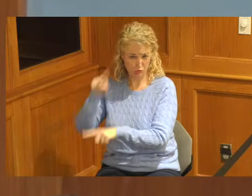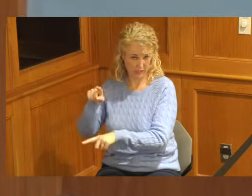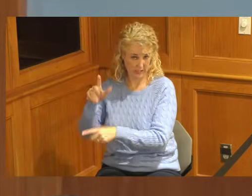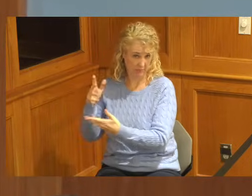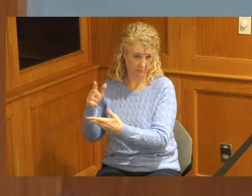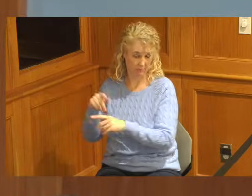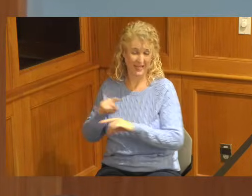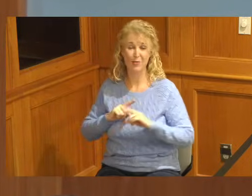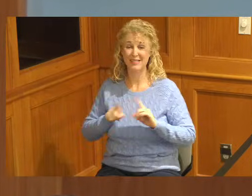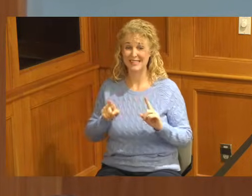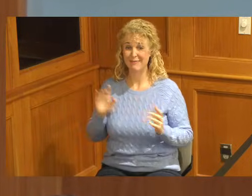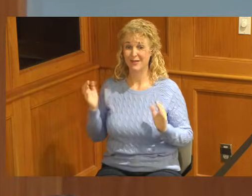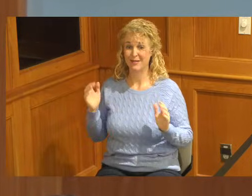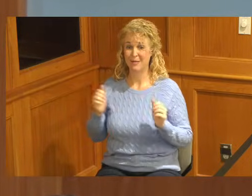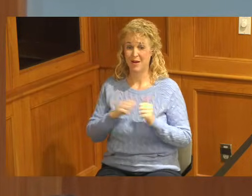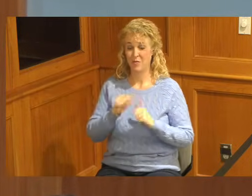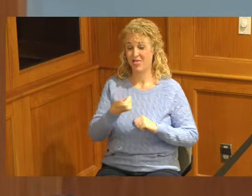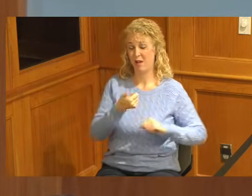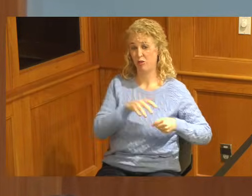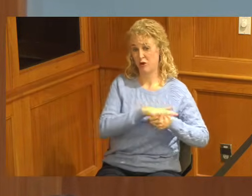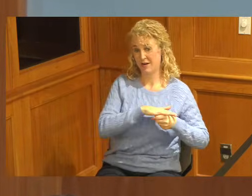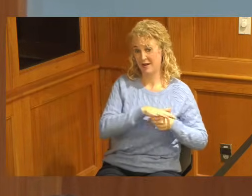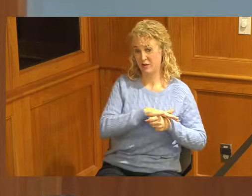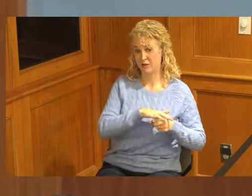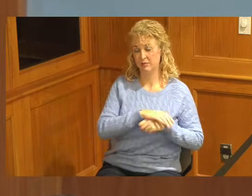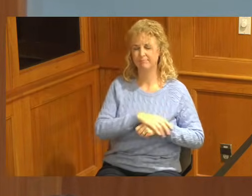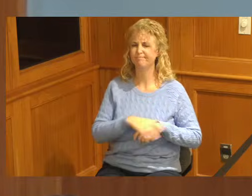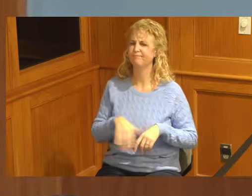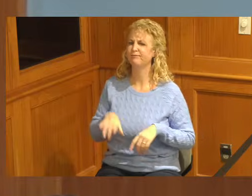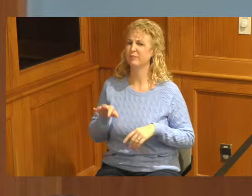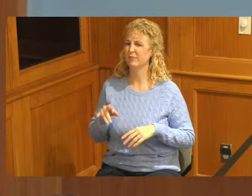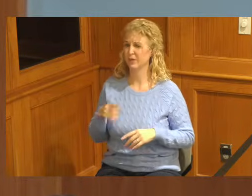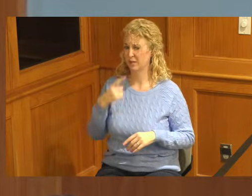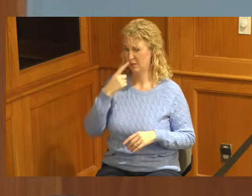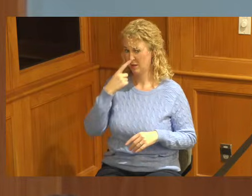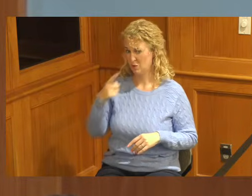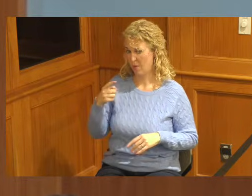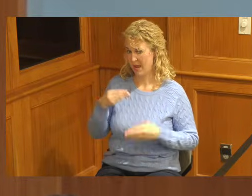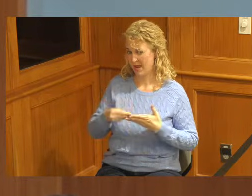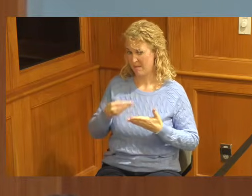different than what we do in the SSR. Can you can you get that budget information by I can